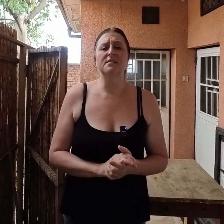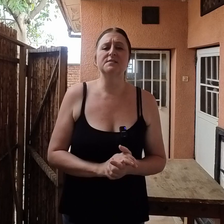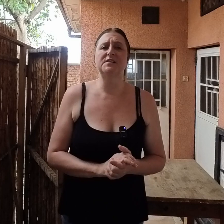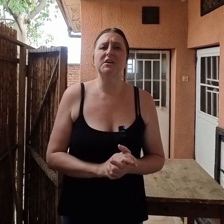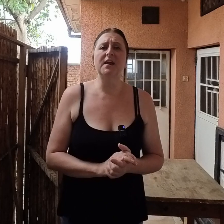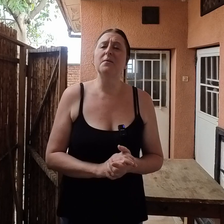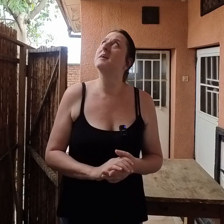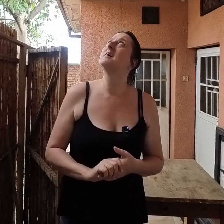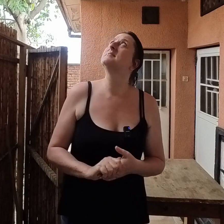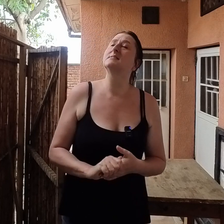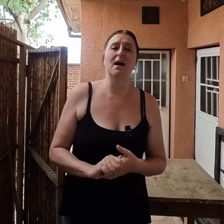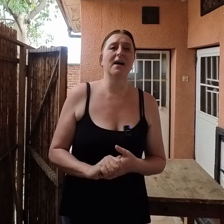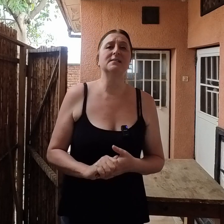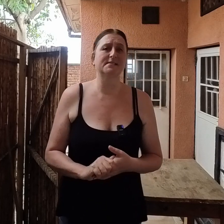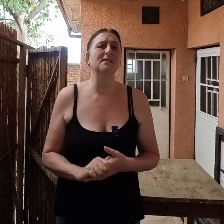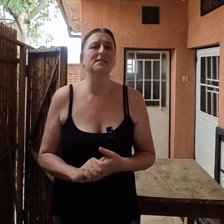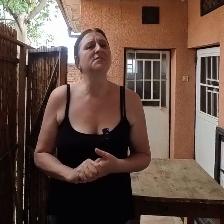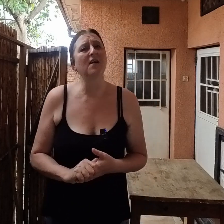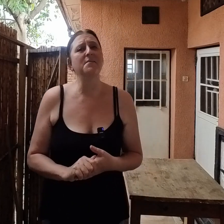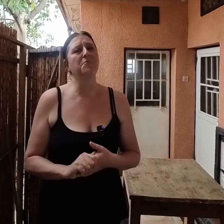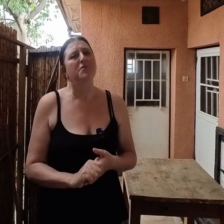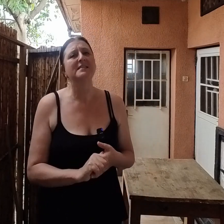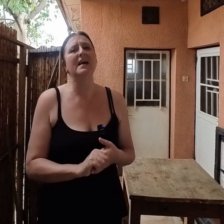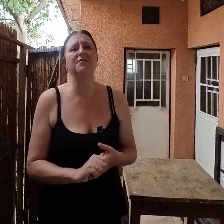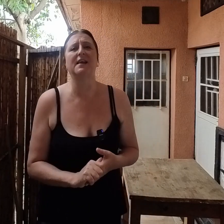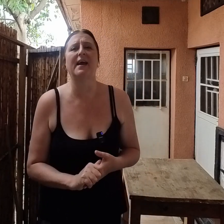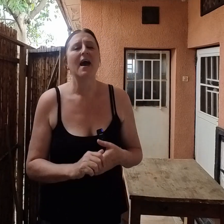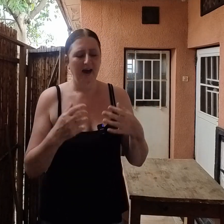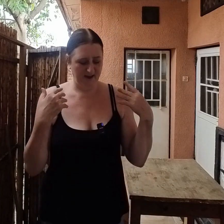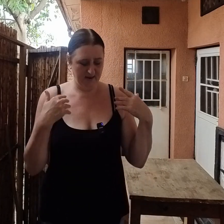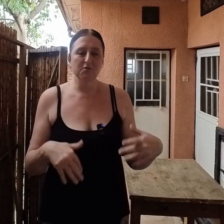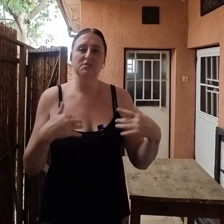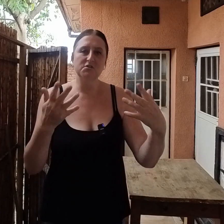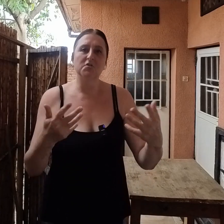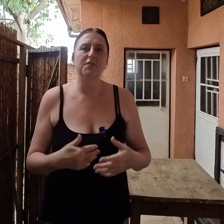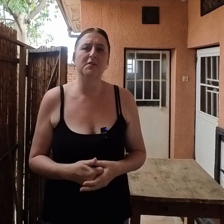cut this video now because it's starting to rain pretty heavily, and I'm not too sure if you